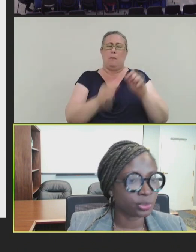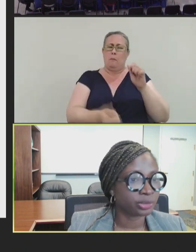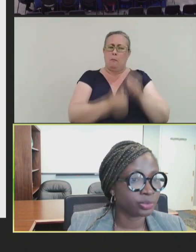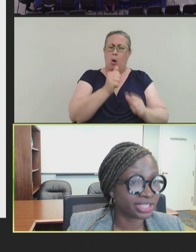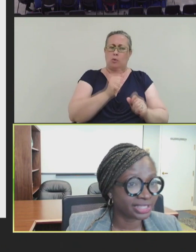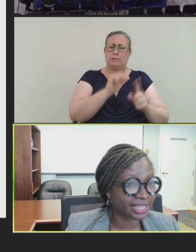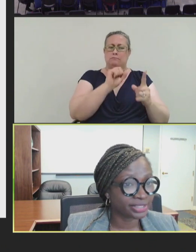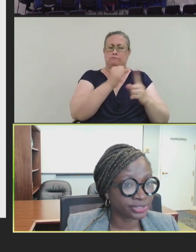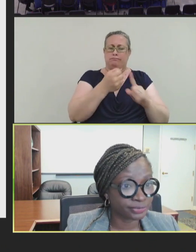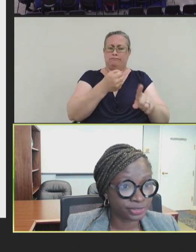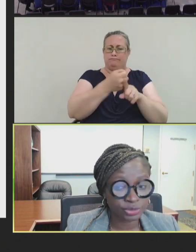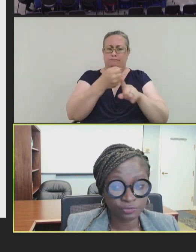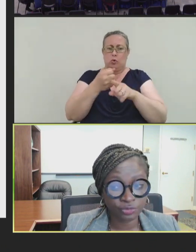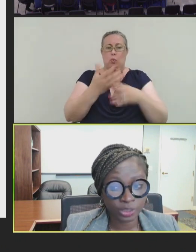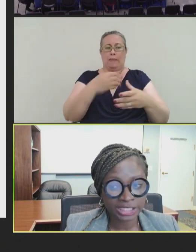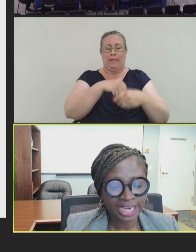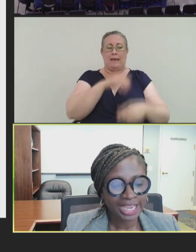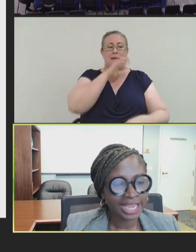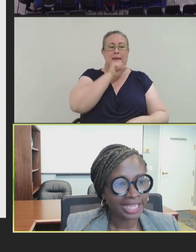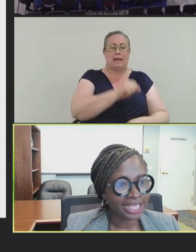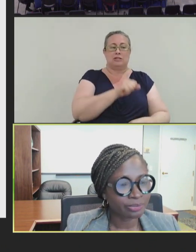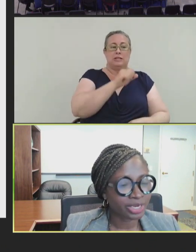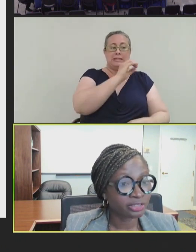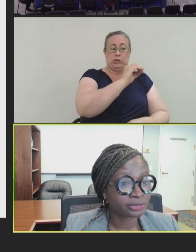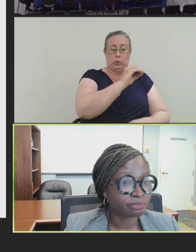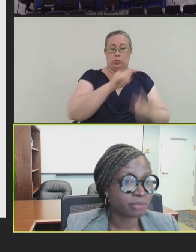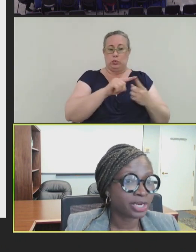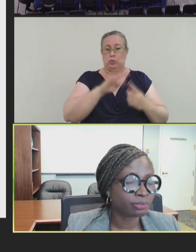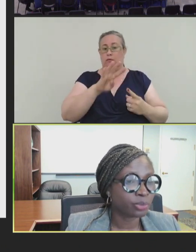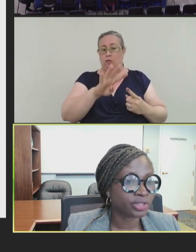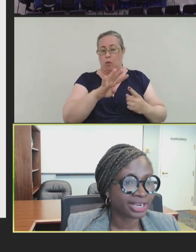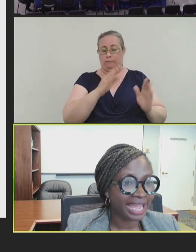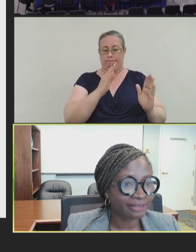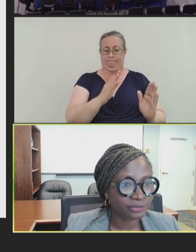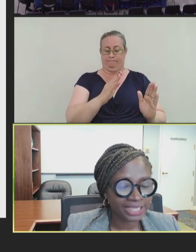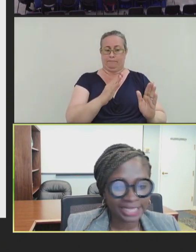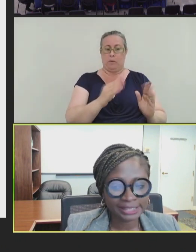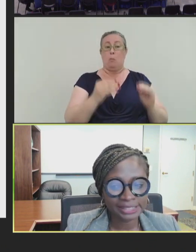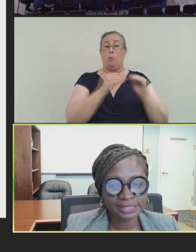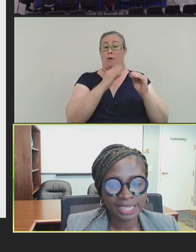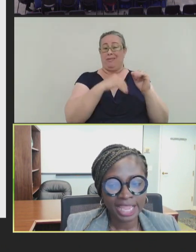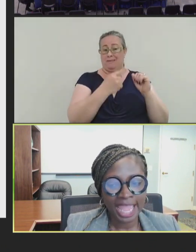were within the ages of 0 to 4. That made us -- made up more than half of the cases.